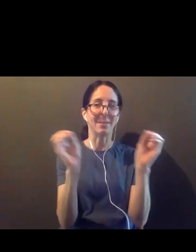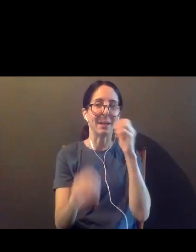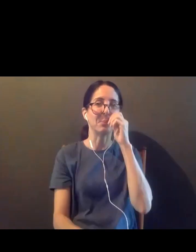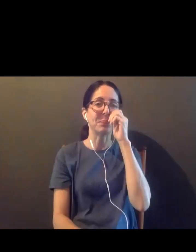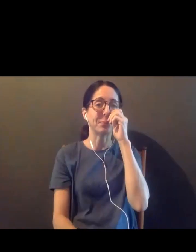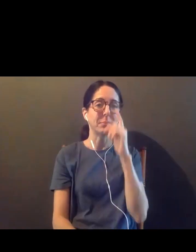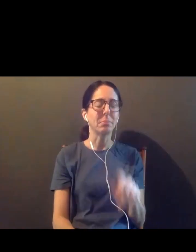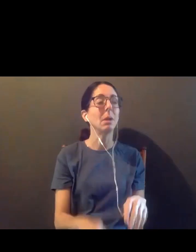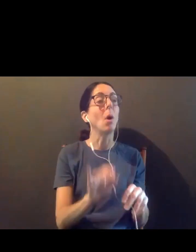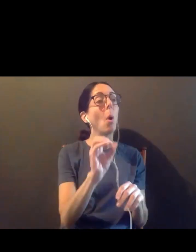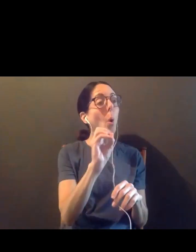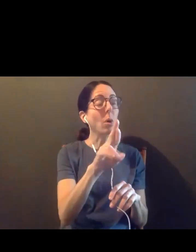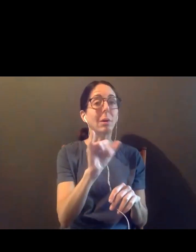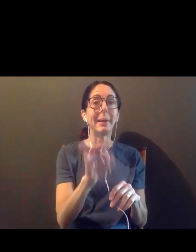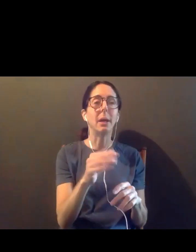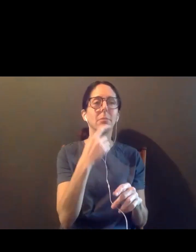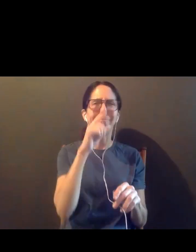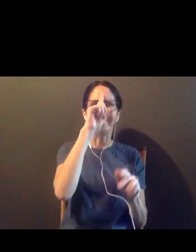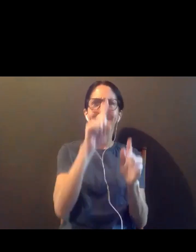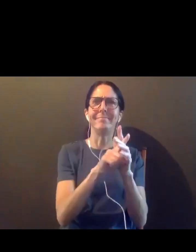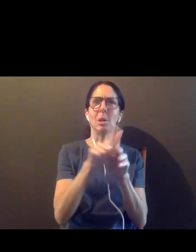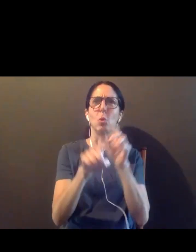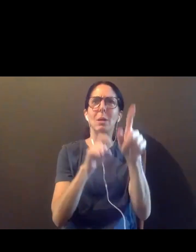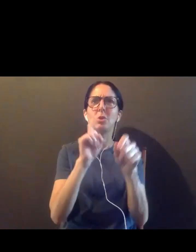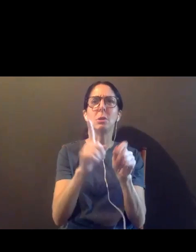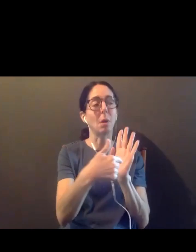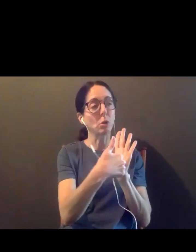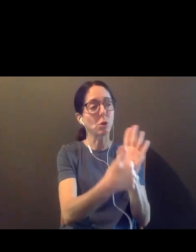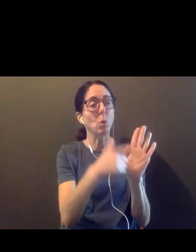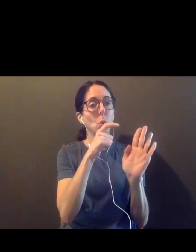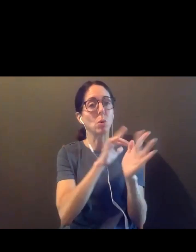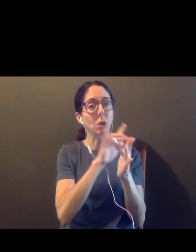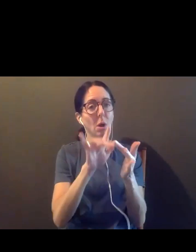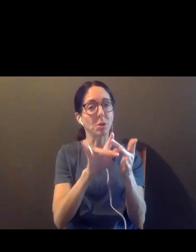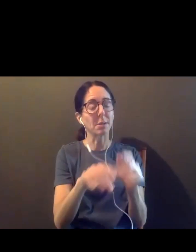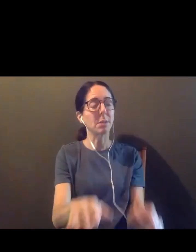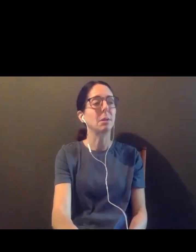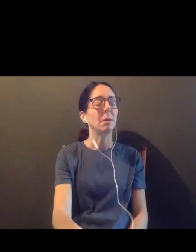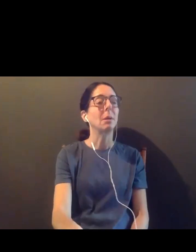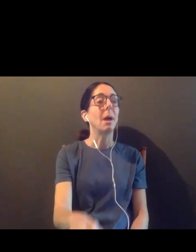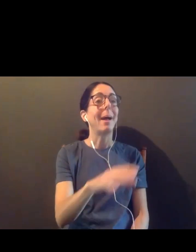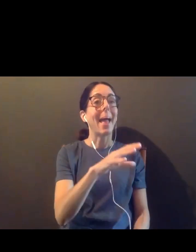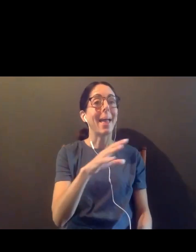to if you have any questions, and what type of supports are made available are written in there before they make an informed choice.